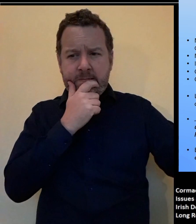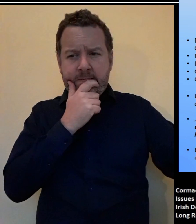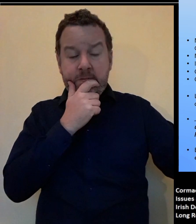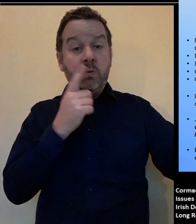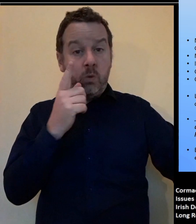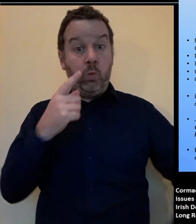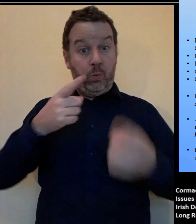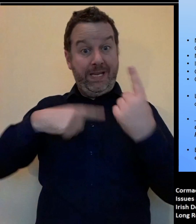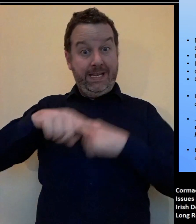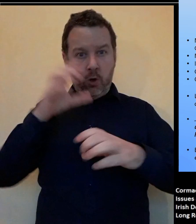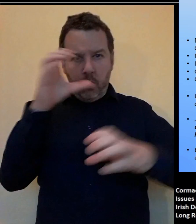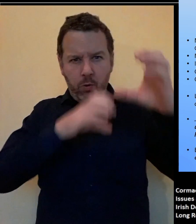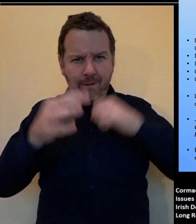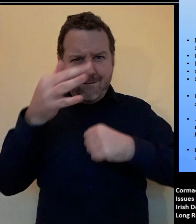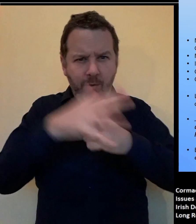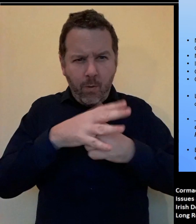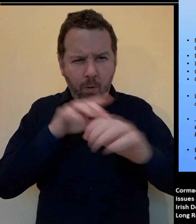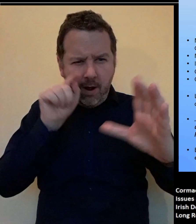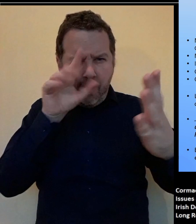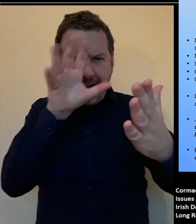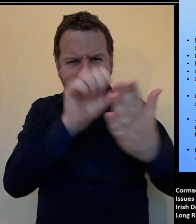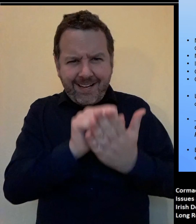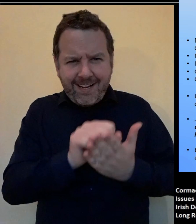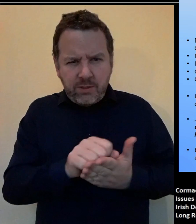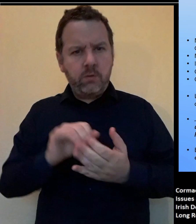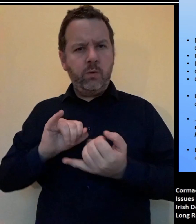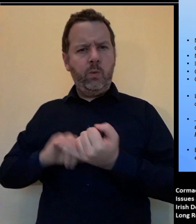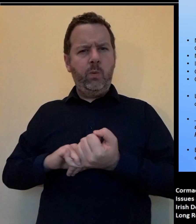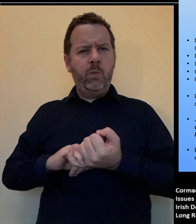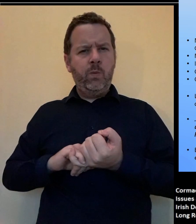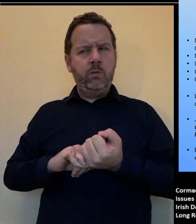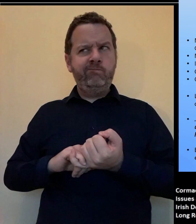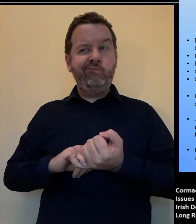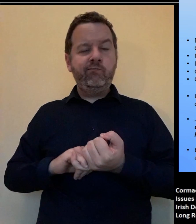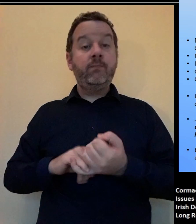This leads to difficulties; who is it that we are looking for?